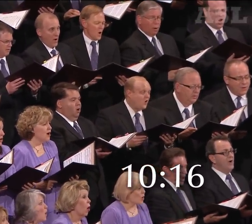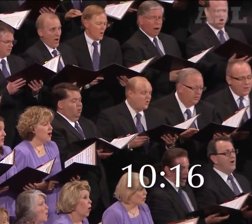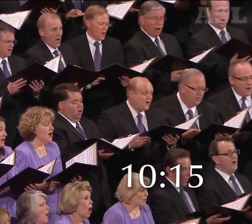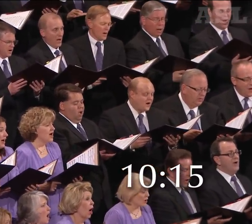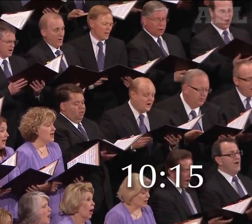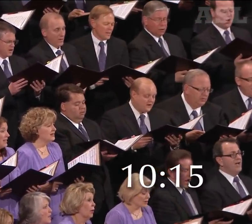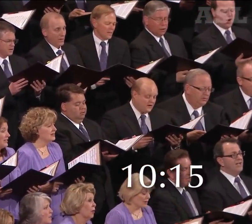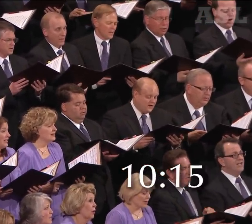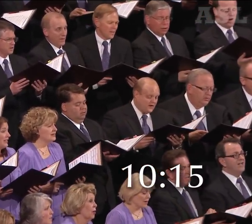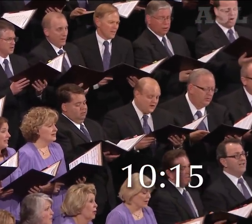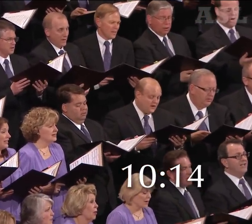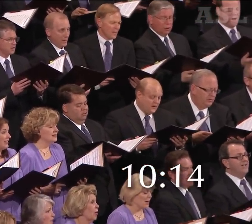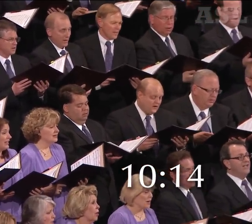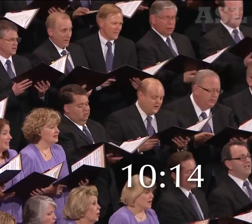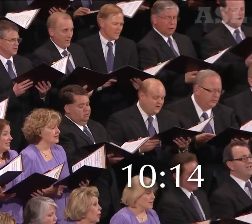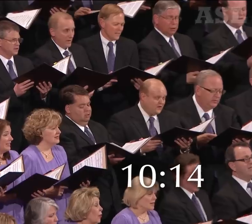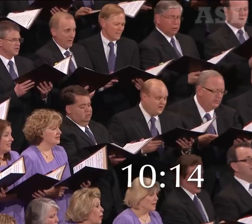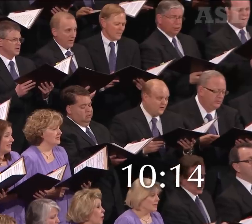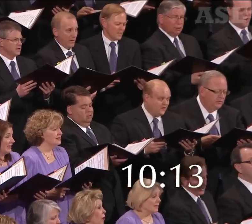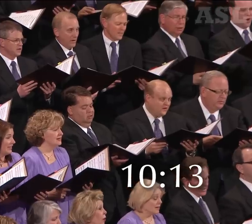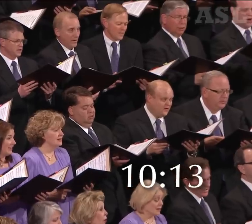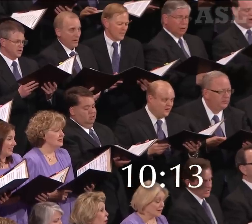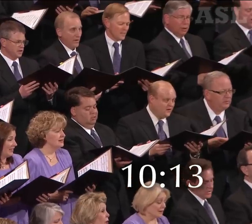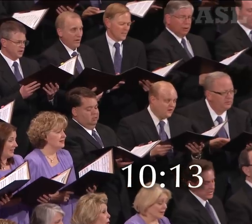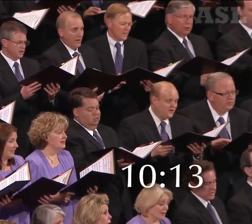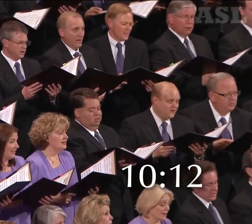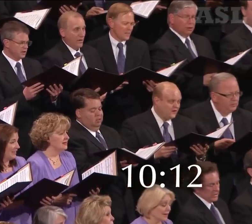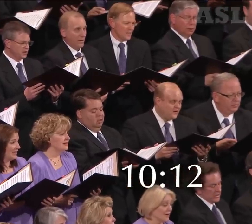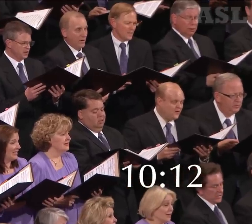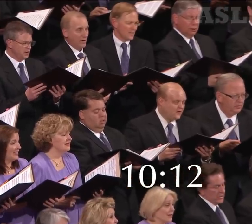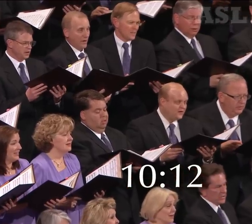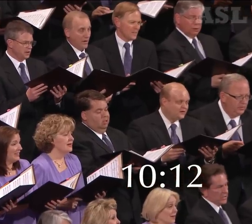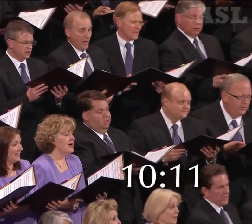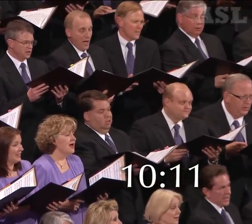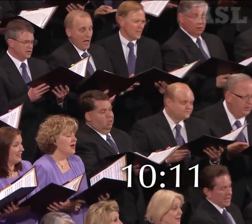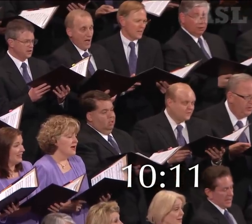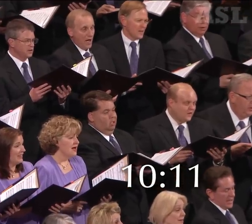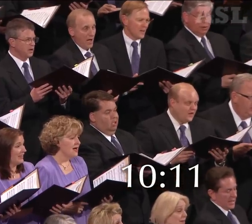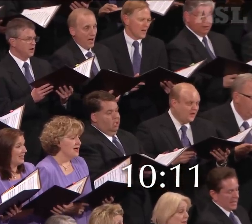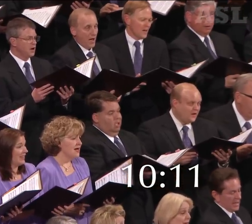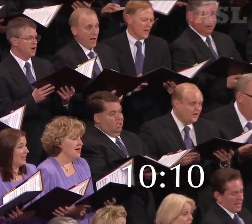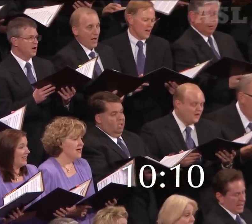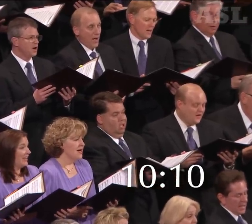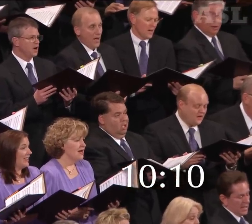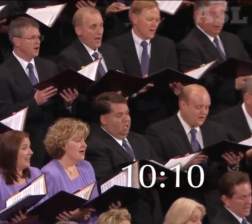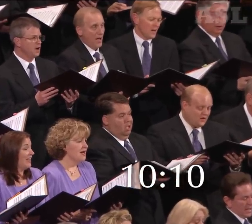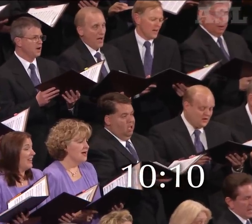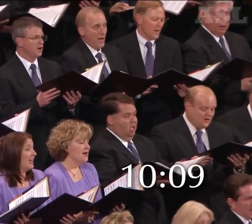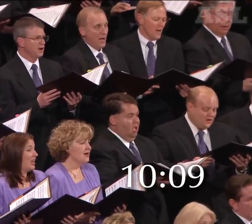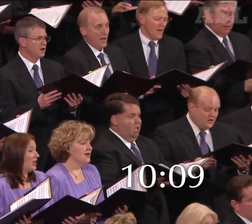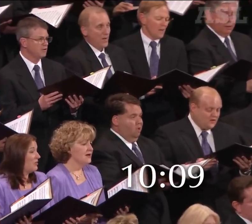THIS IS THE ENGLISH CLOSED CAPTION CHANNEL OF THE CHURCH OF JESUS CHRIST OF LATTER-DAY SAINTS.